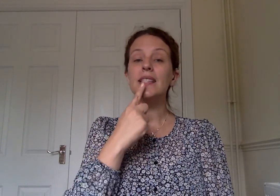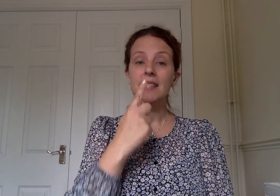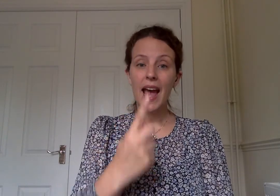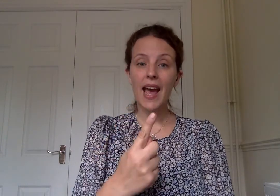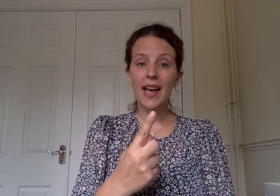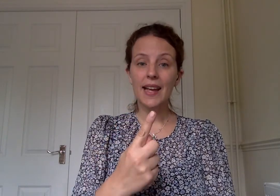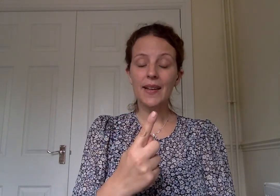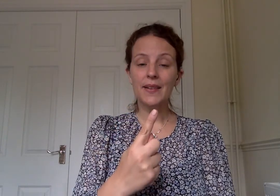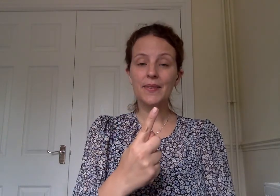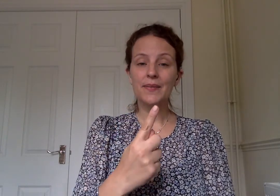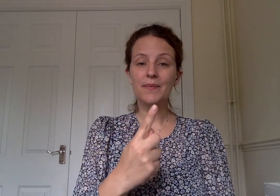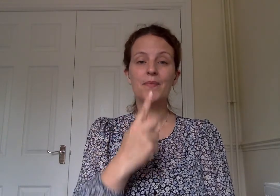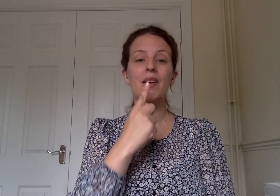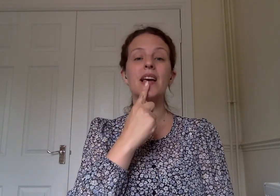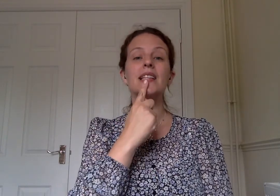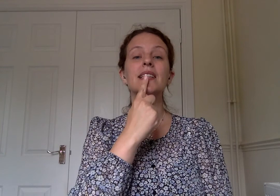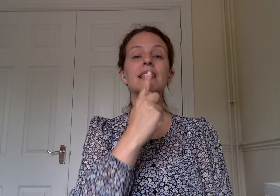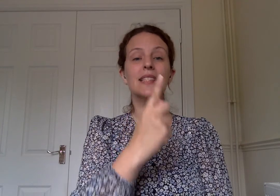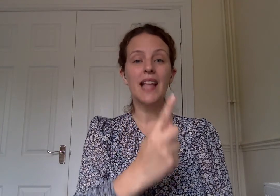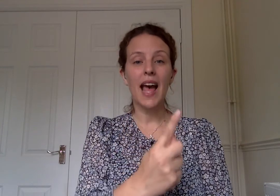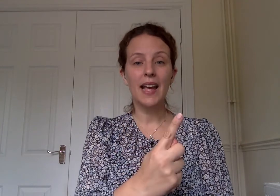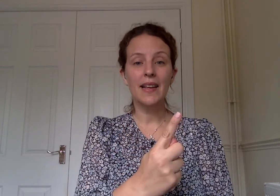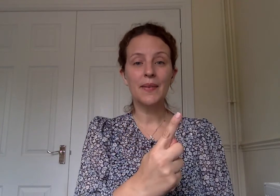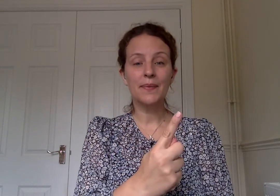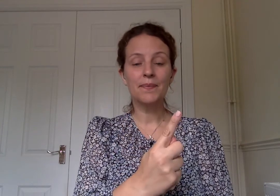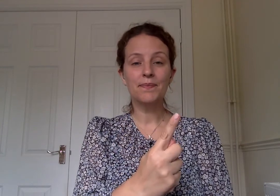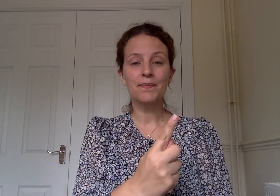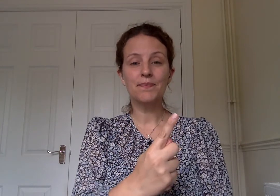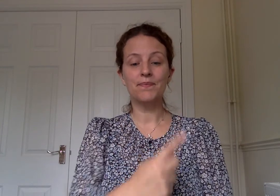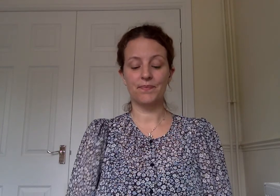Say